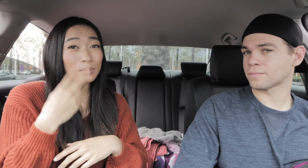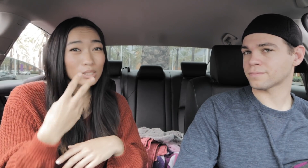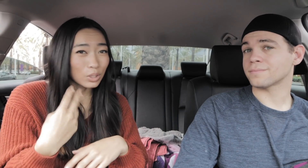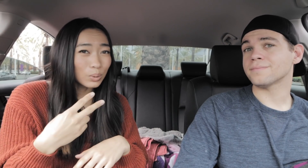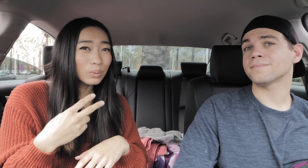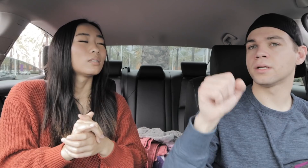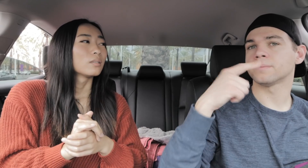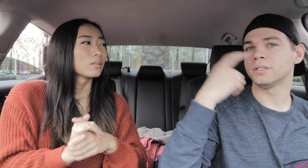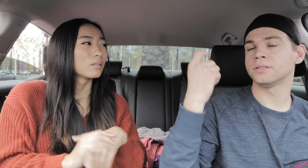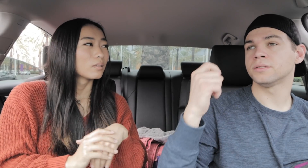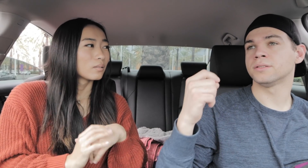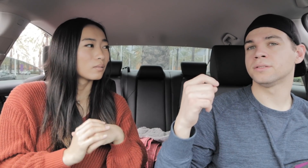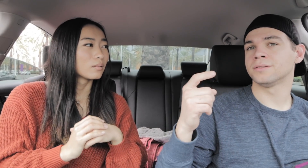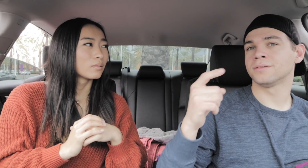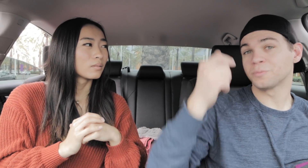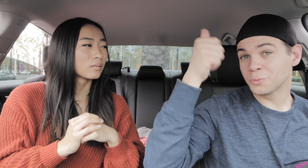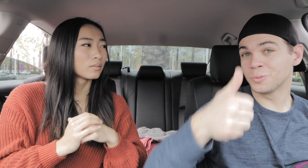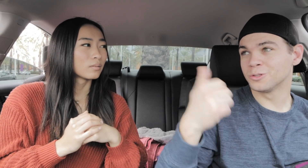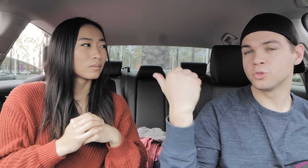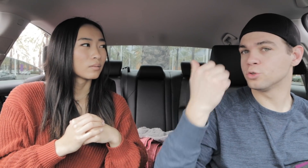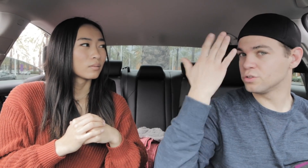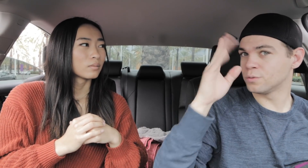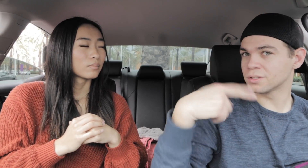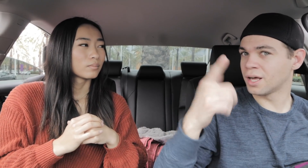Yes, because remember she didn't know sign language we would write or she would try to talk to me and I would try to read lips.